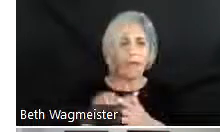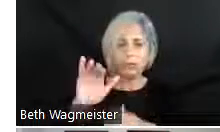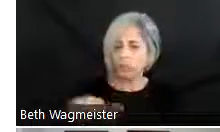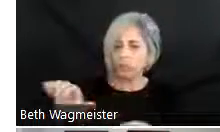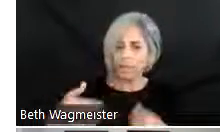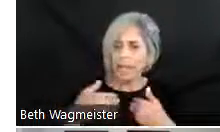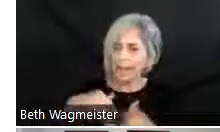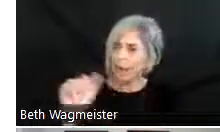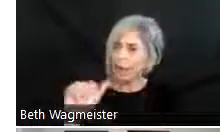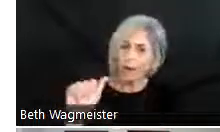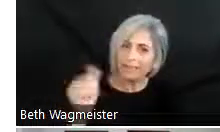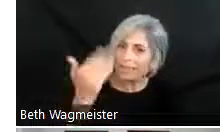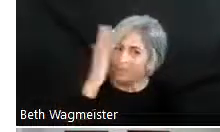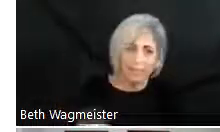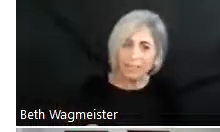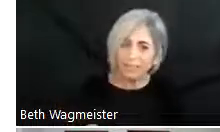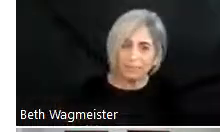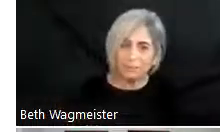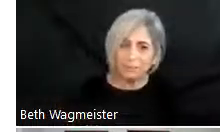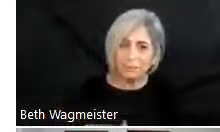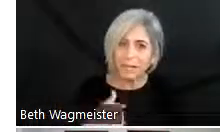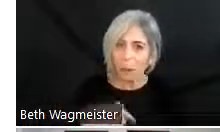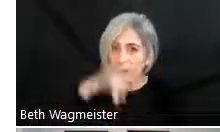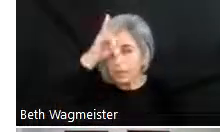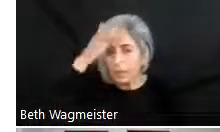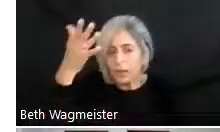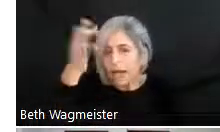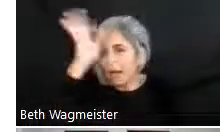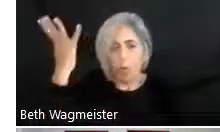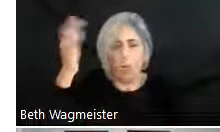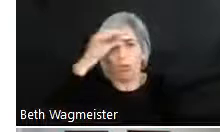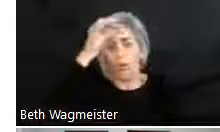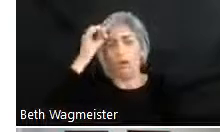arthritis. This is something I was ignorant towards. Let's just go through a quick mental